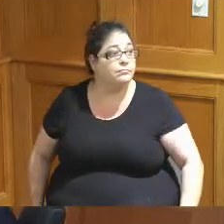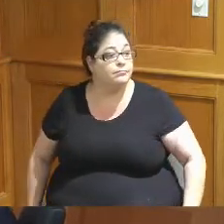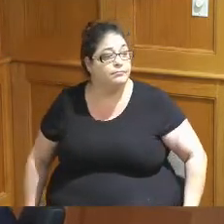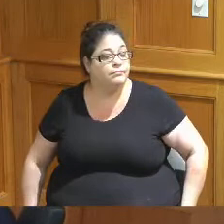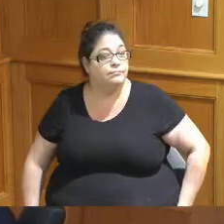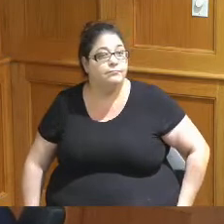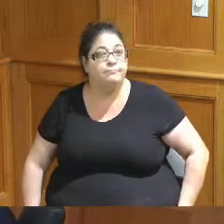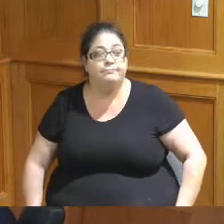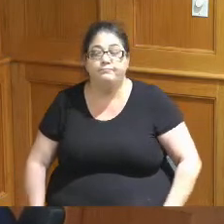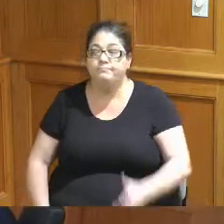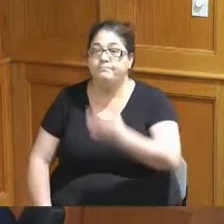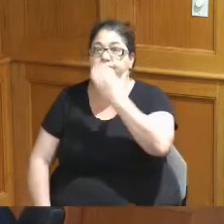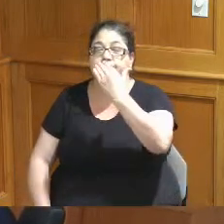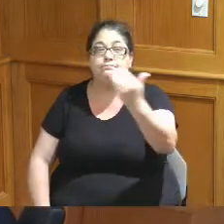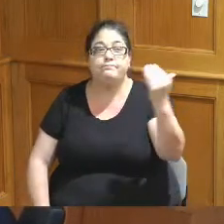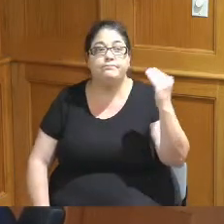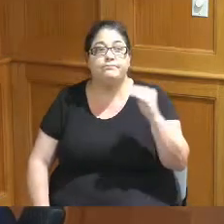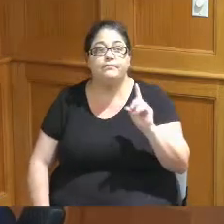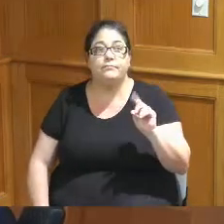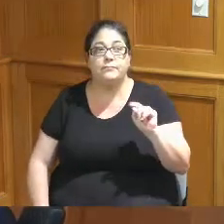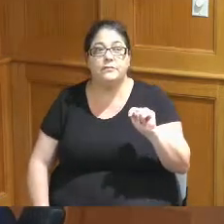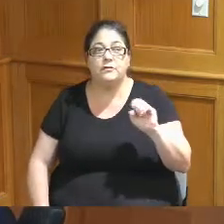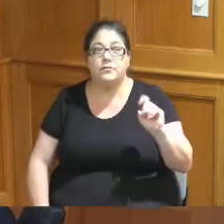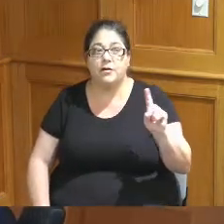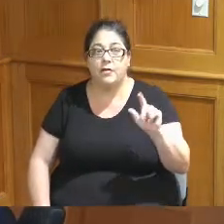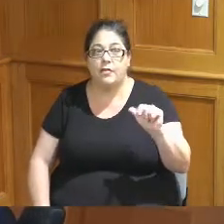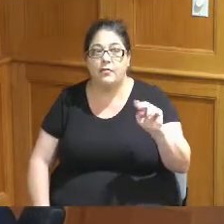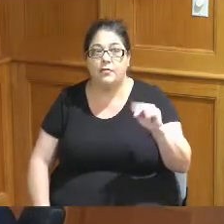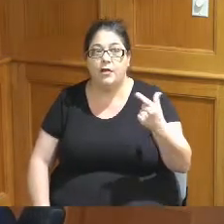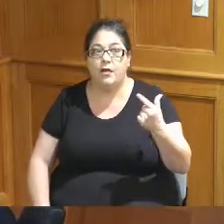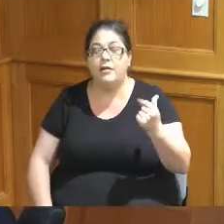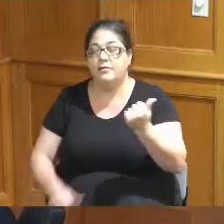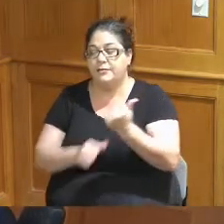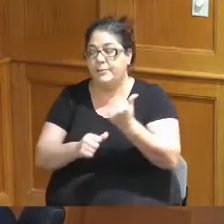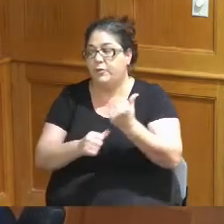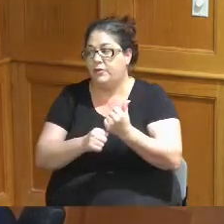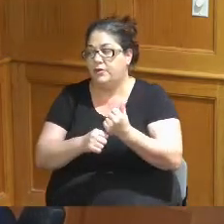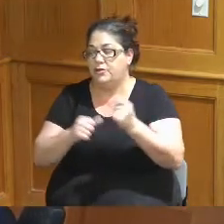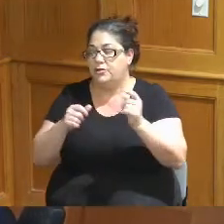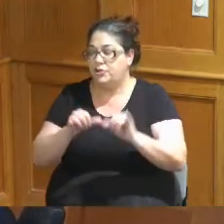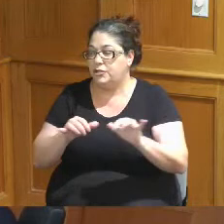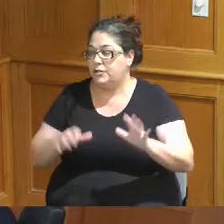thank you Commissioner Todd long Chief W Engineer item one is a resolution for a joint agreement